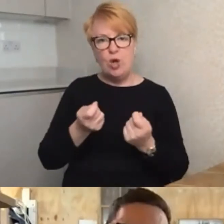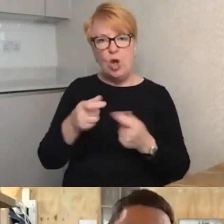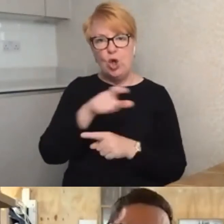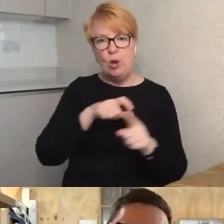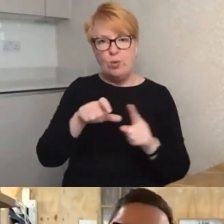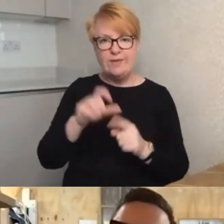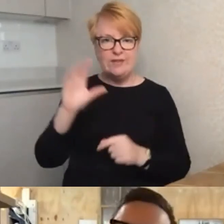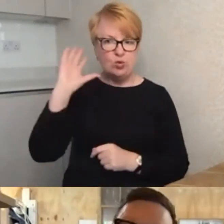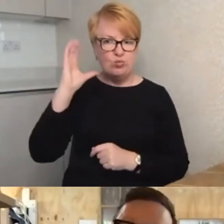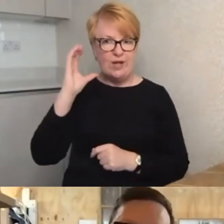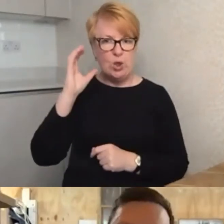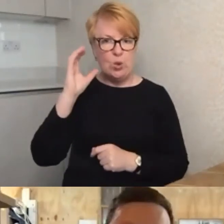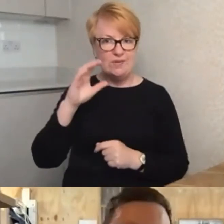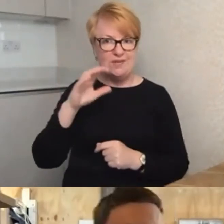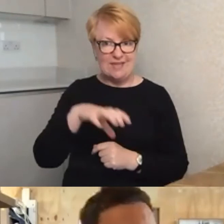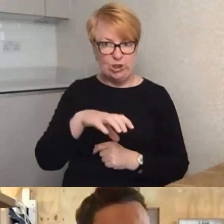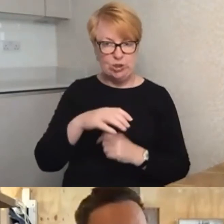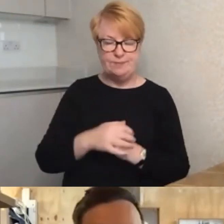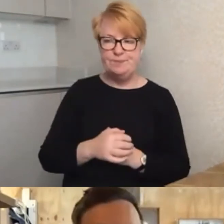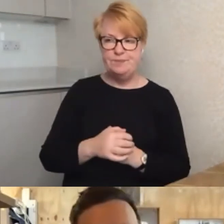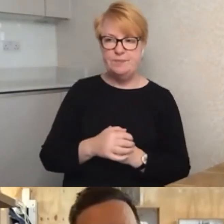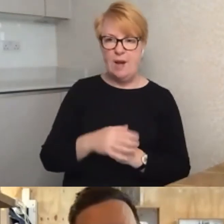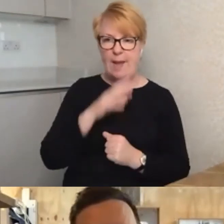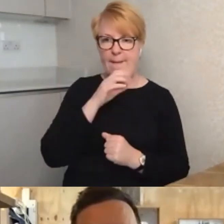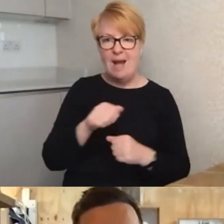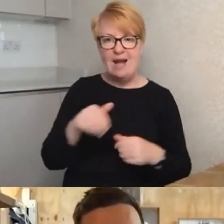and he's been involved since the beginning. And he his knowledge that he brings to the